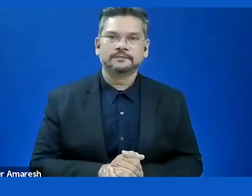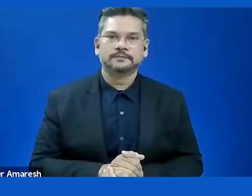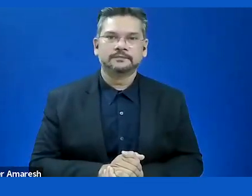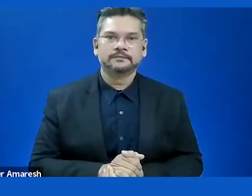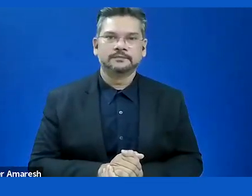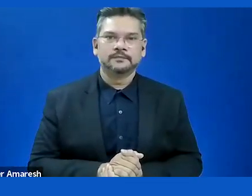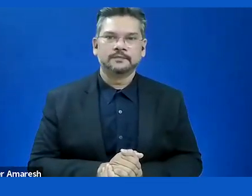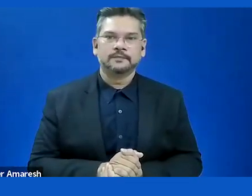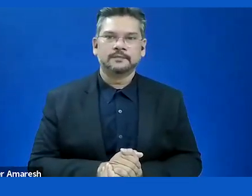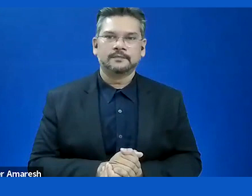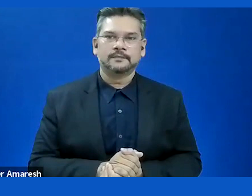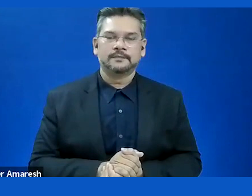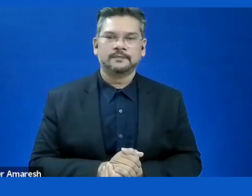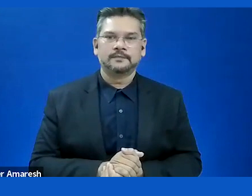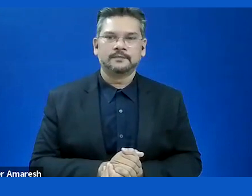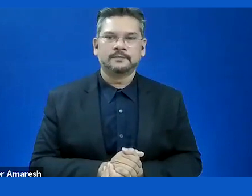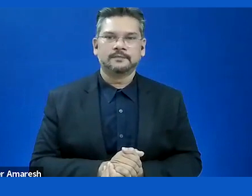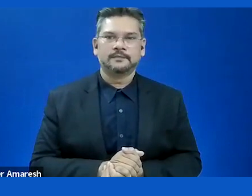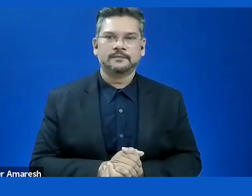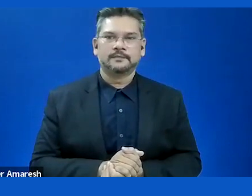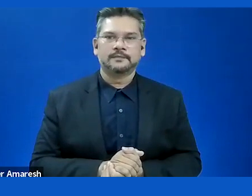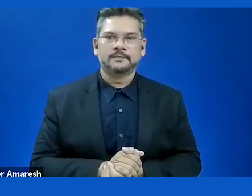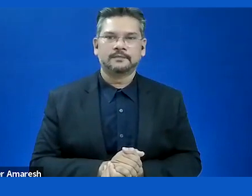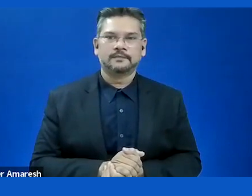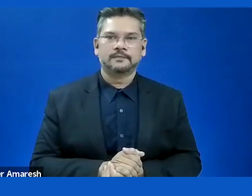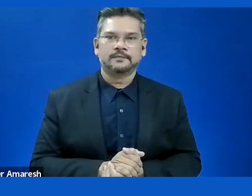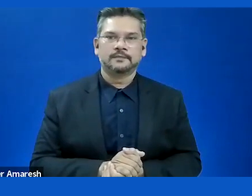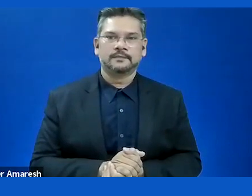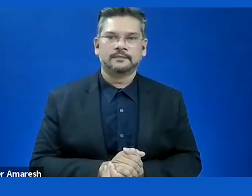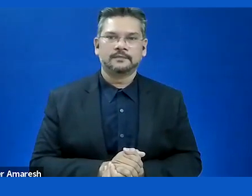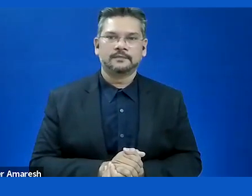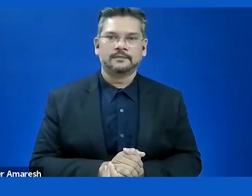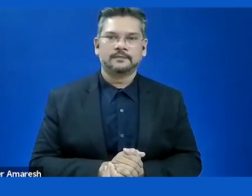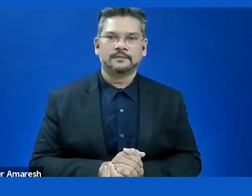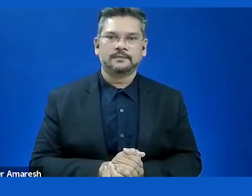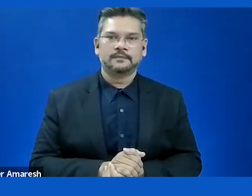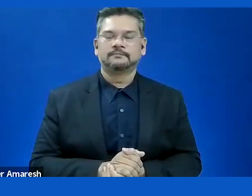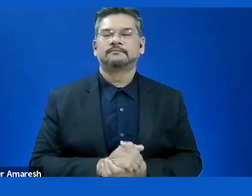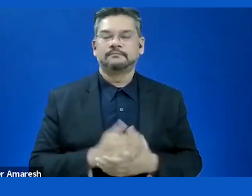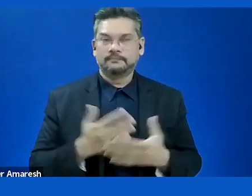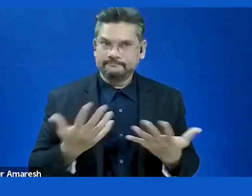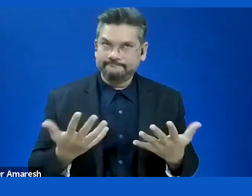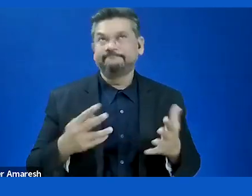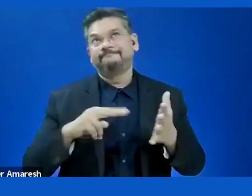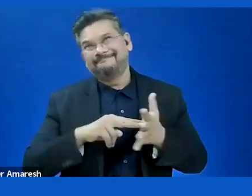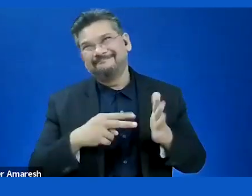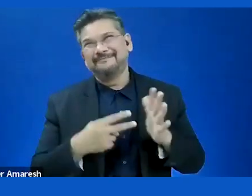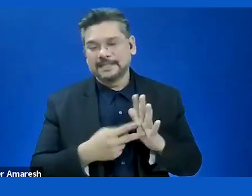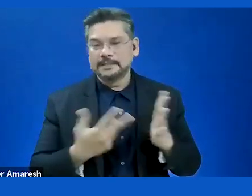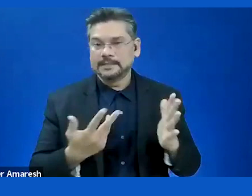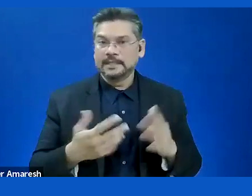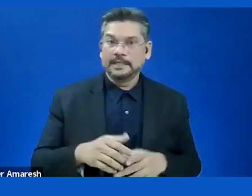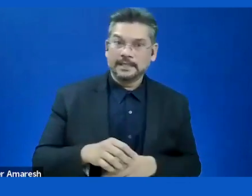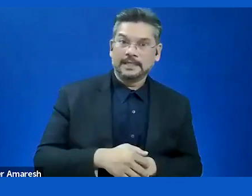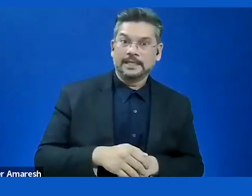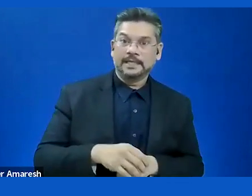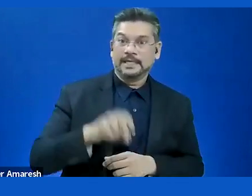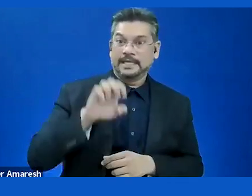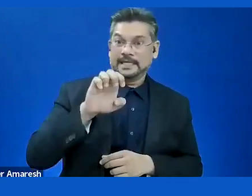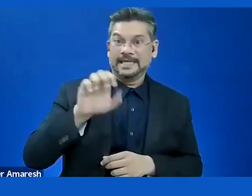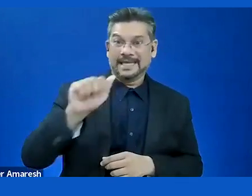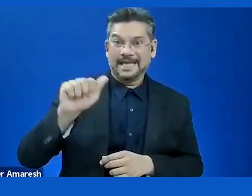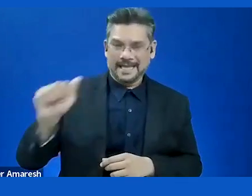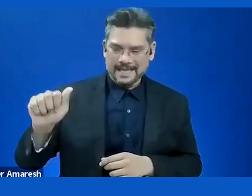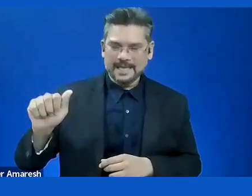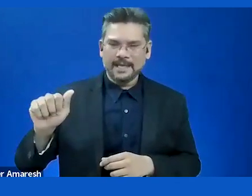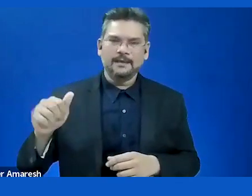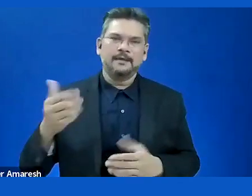there -- this means that the EAA, the enforcement of the Accessibility Act will be carried out by